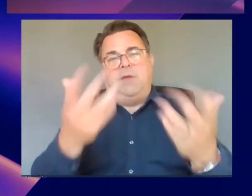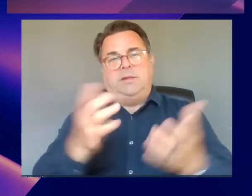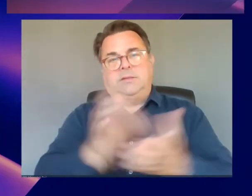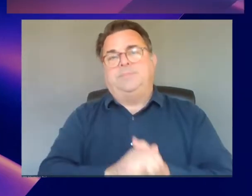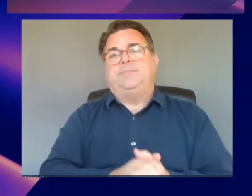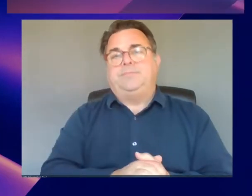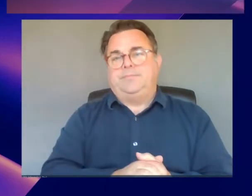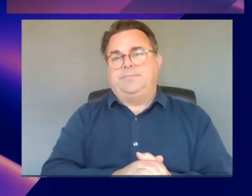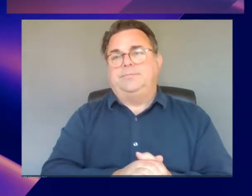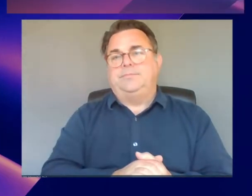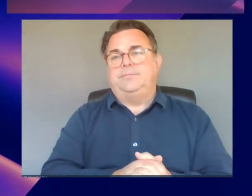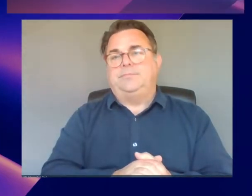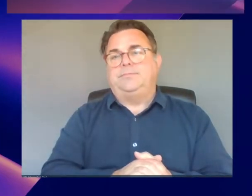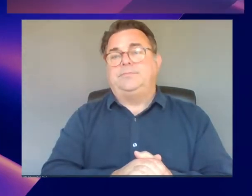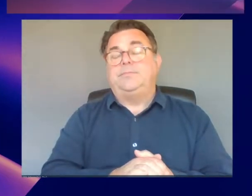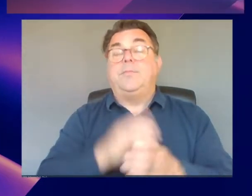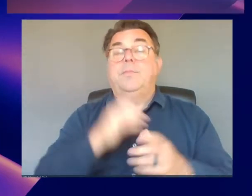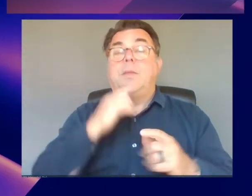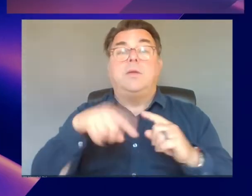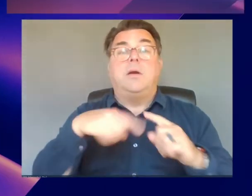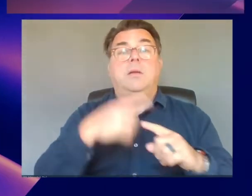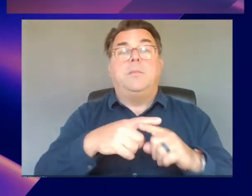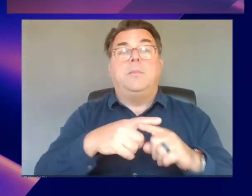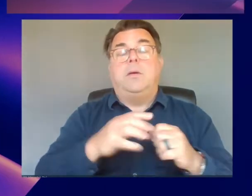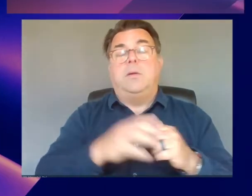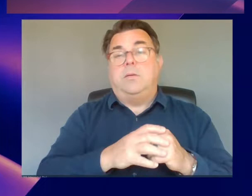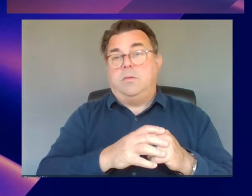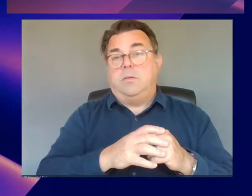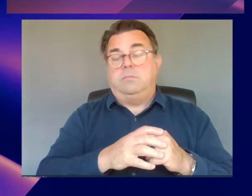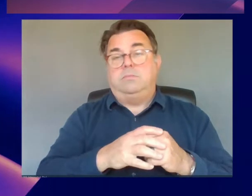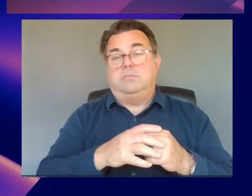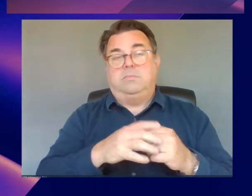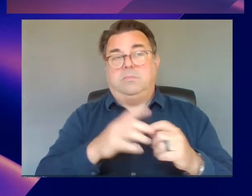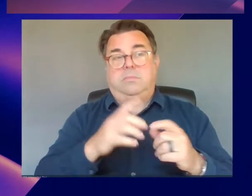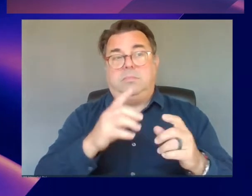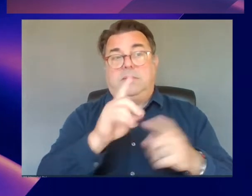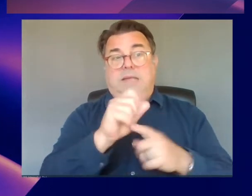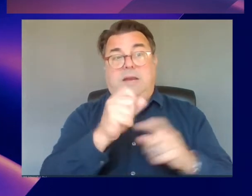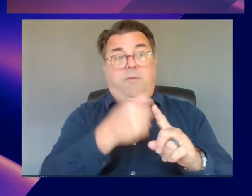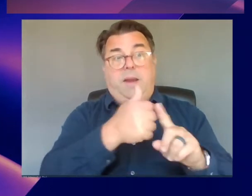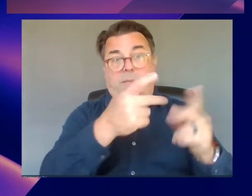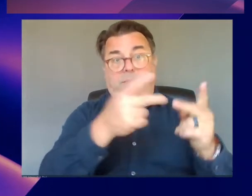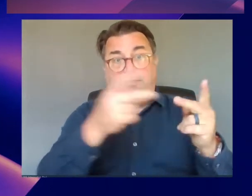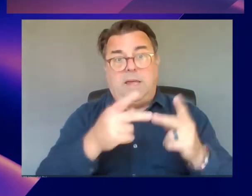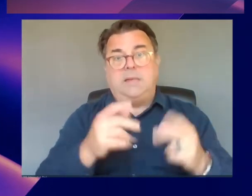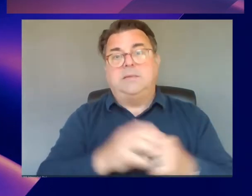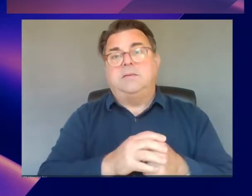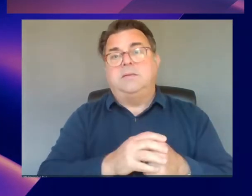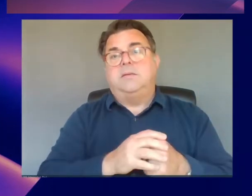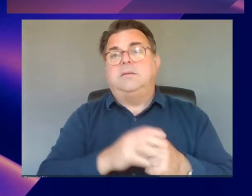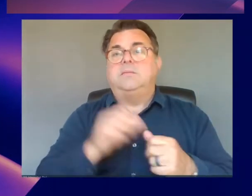As I talked about, your stream sources could be anything, IoT sensor, enterprise apps, or social media, or logs,